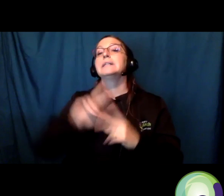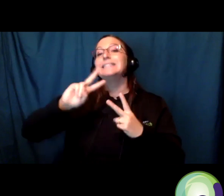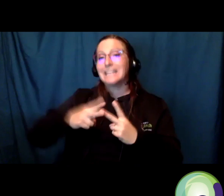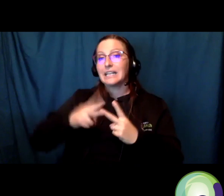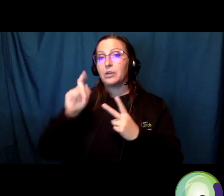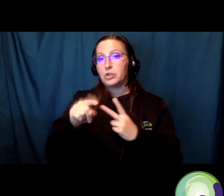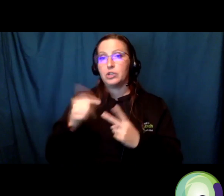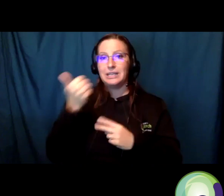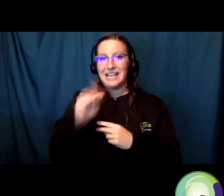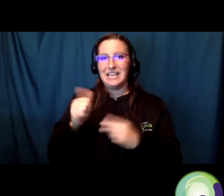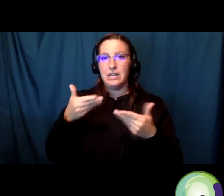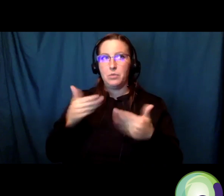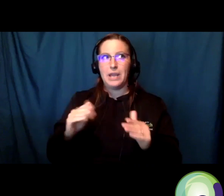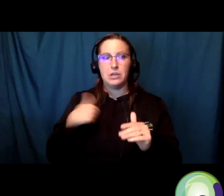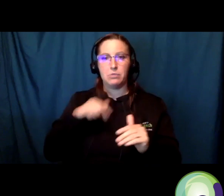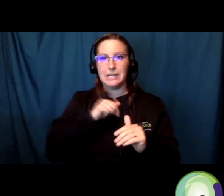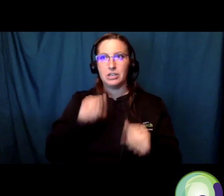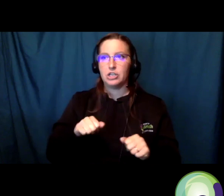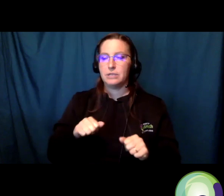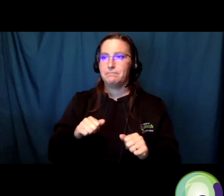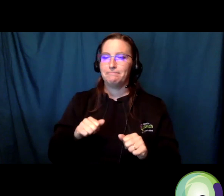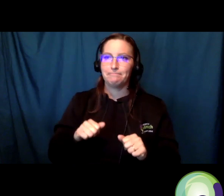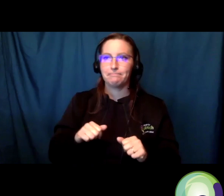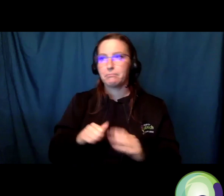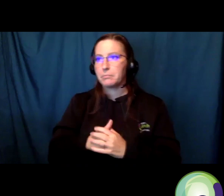mess it up if people are sort of..